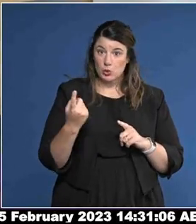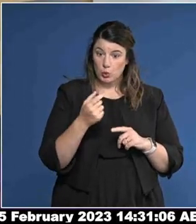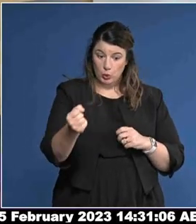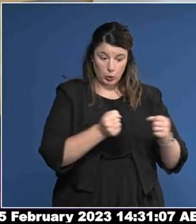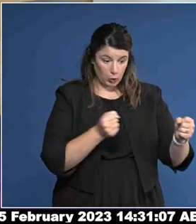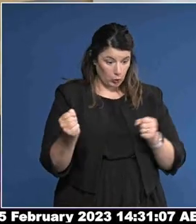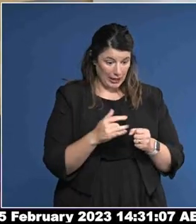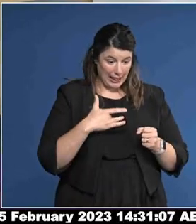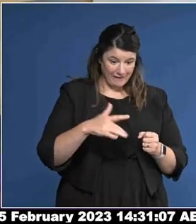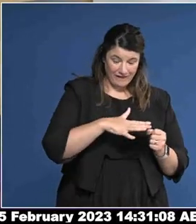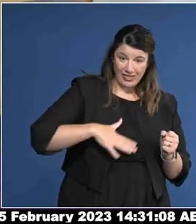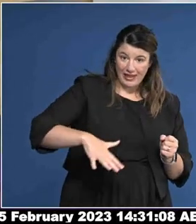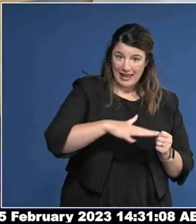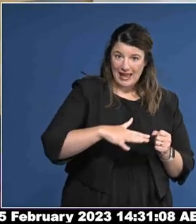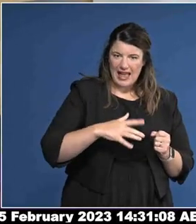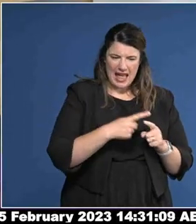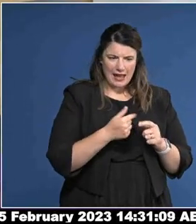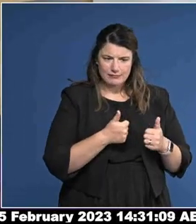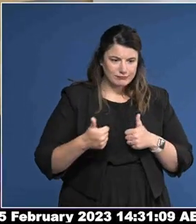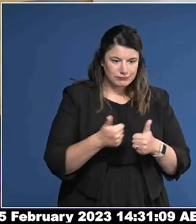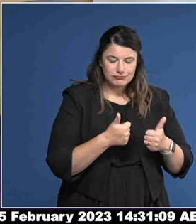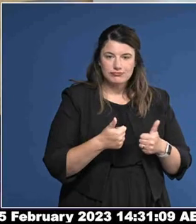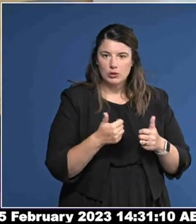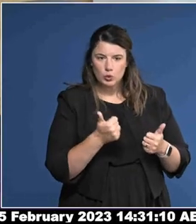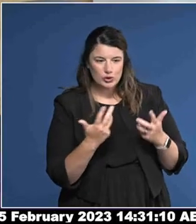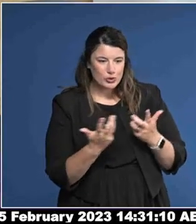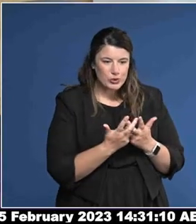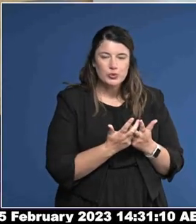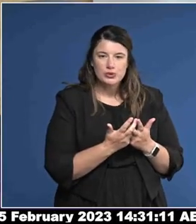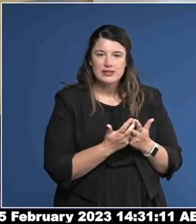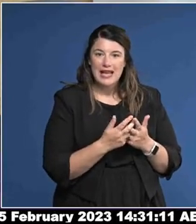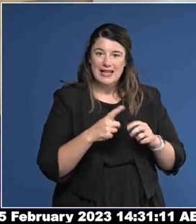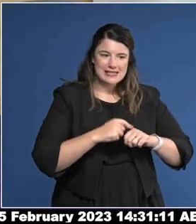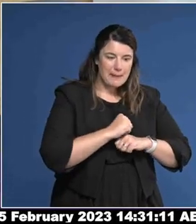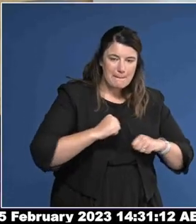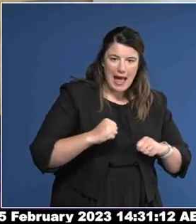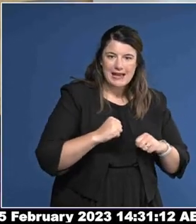spaces, makes a massive difference in terms of people being exposed, as in, the people